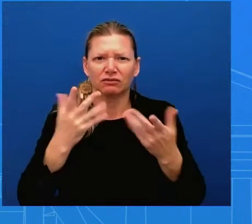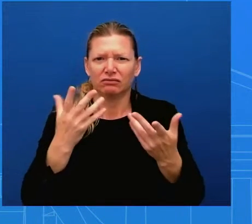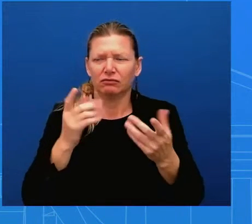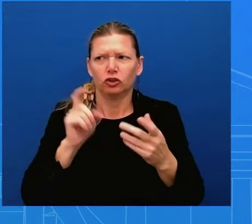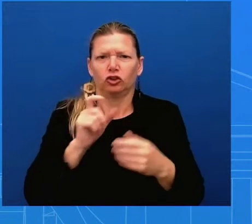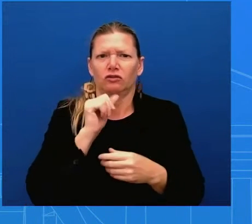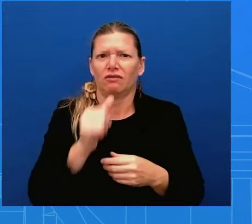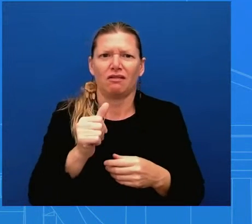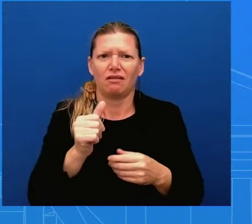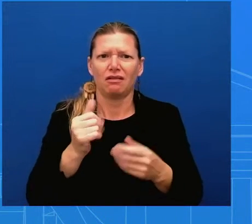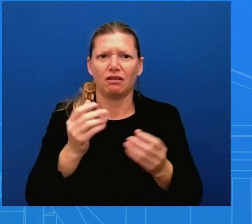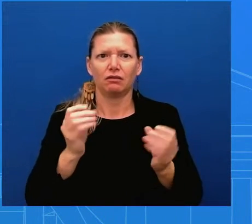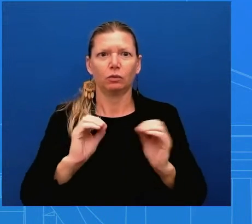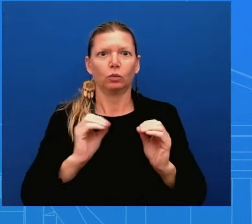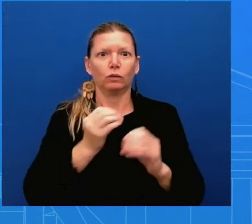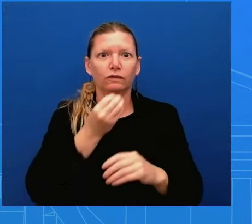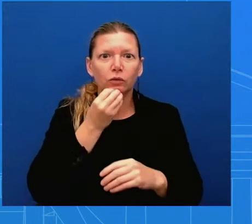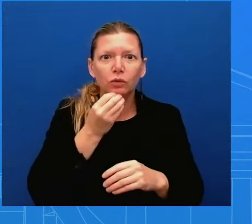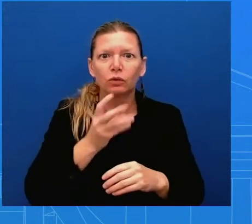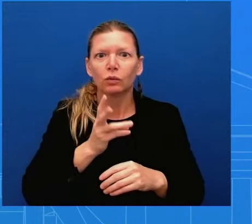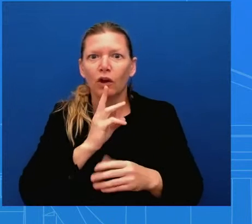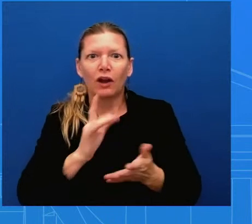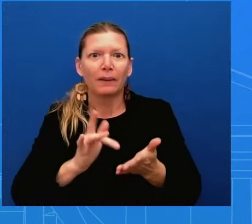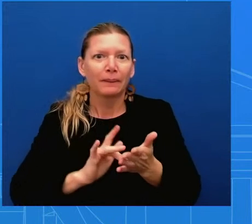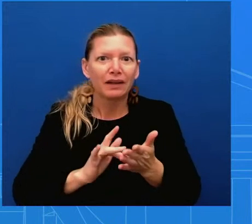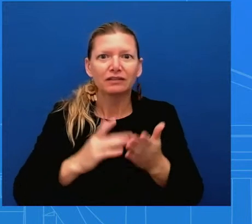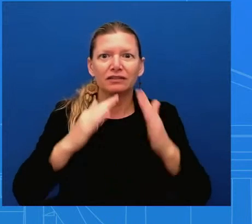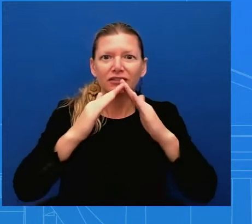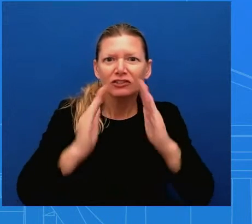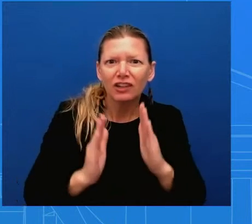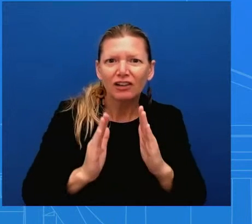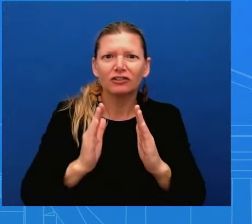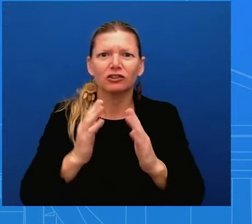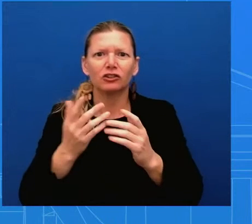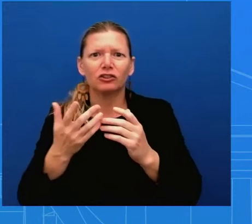in getting more aid into Gaza. Now we are redoubling that diplomacy